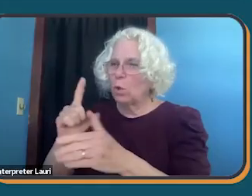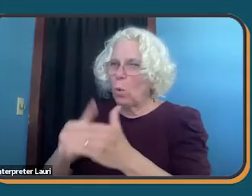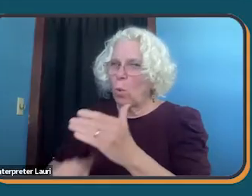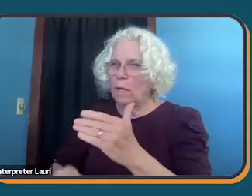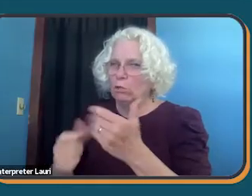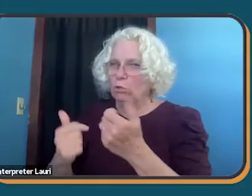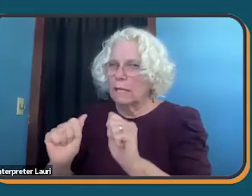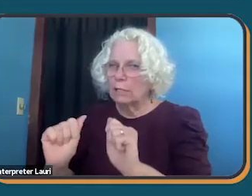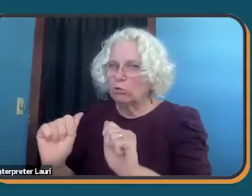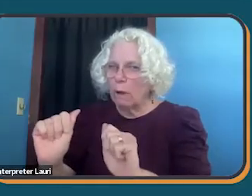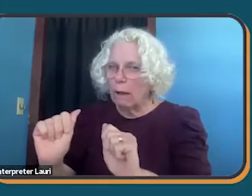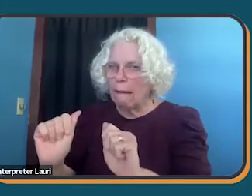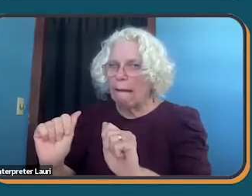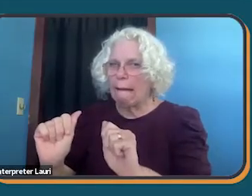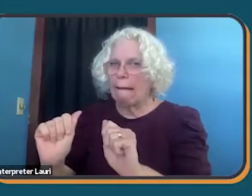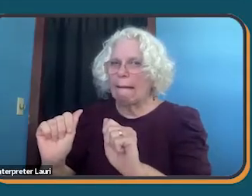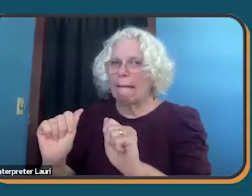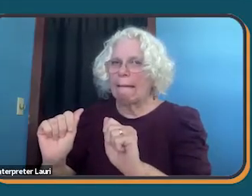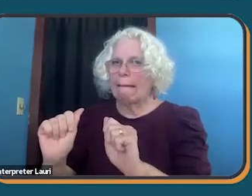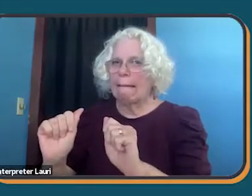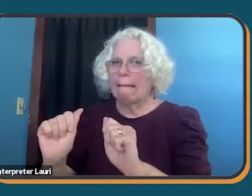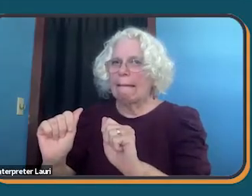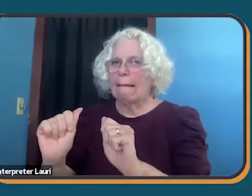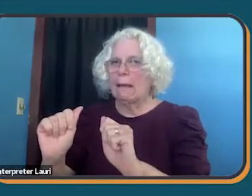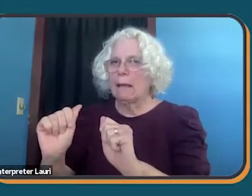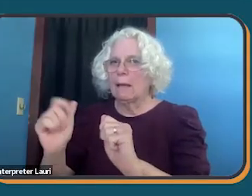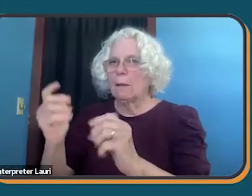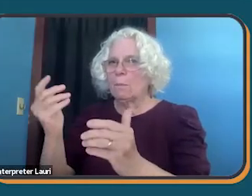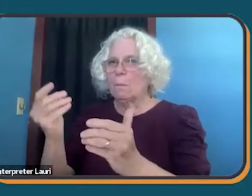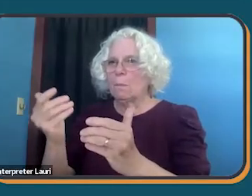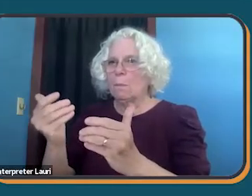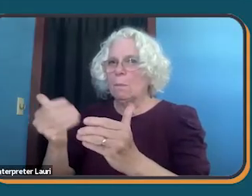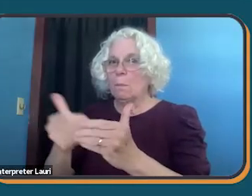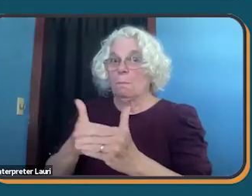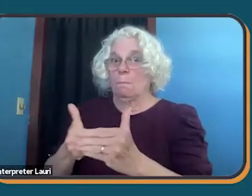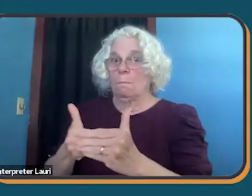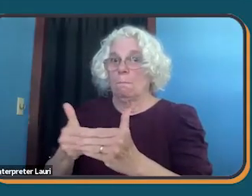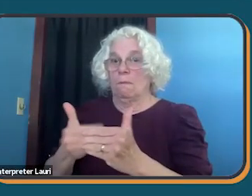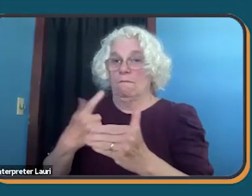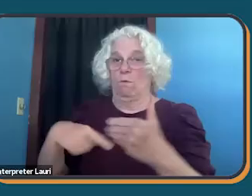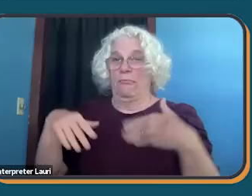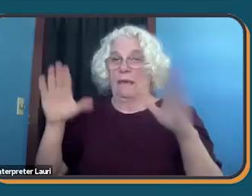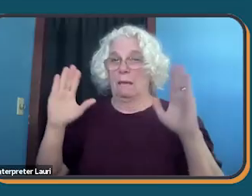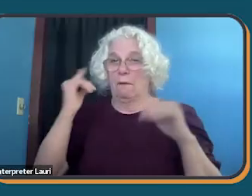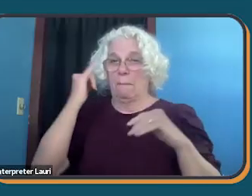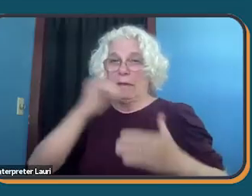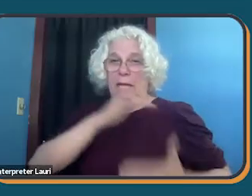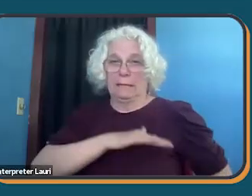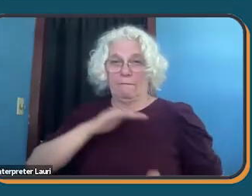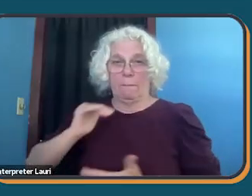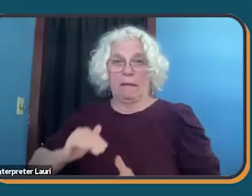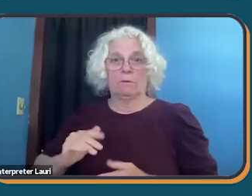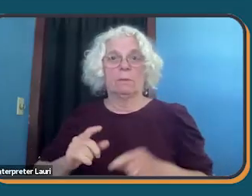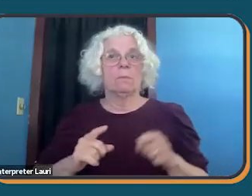totally dismissing the idea of the mammogram? Dr. Tisha Titus: I think the height-adjustable unit